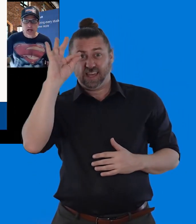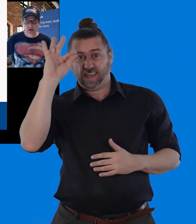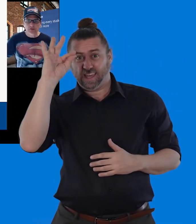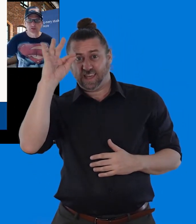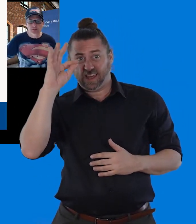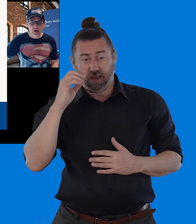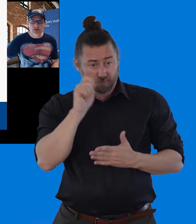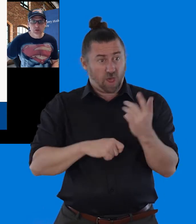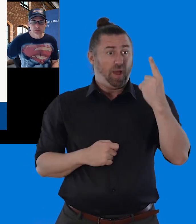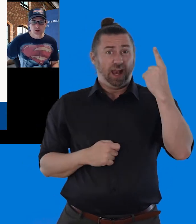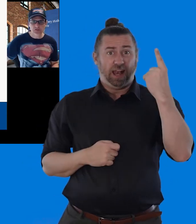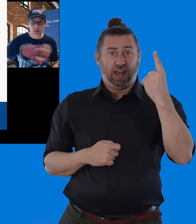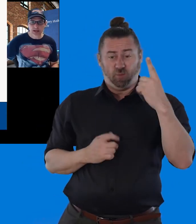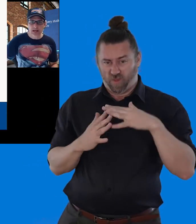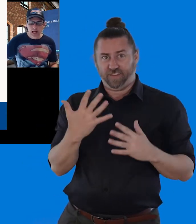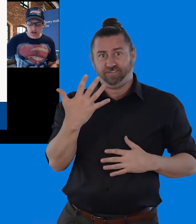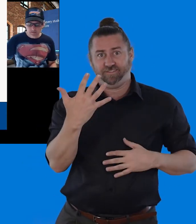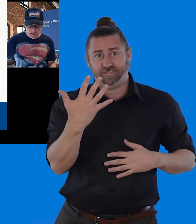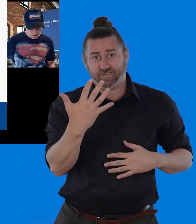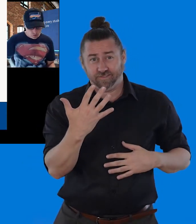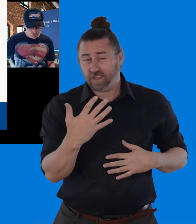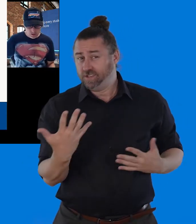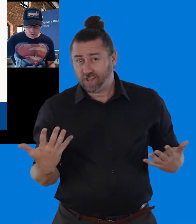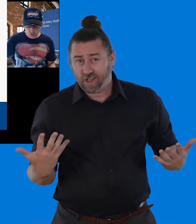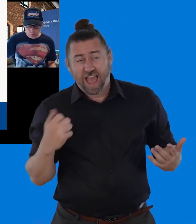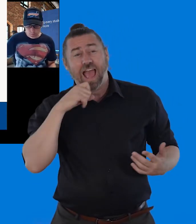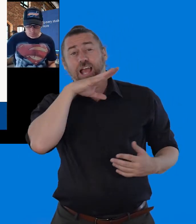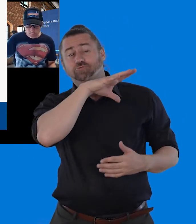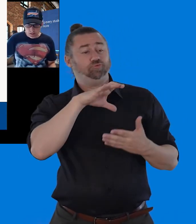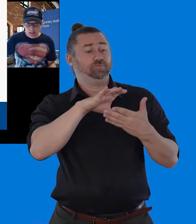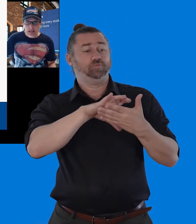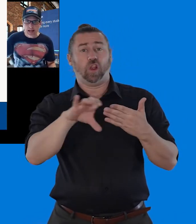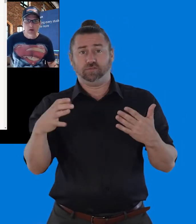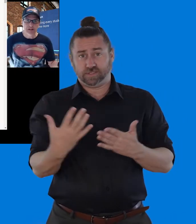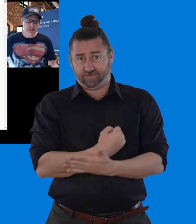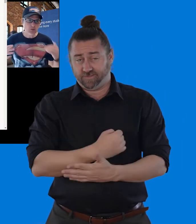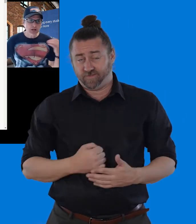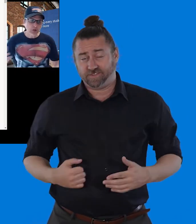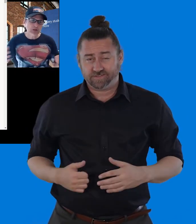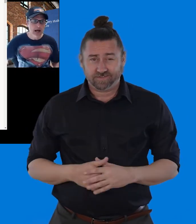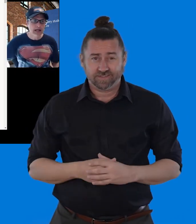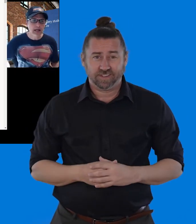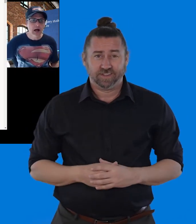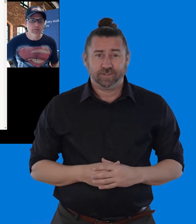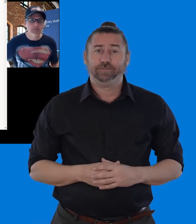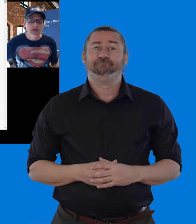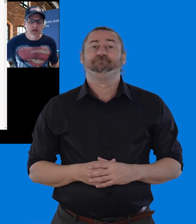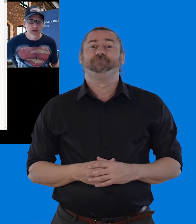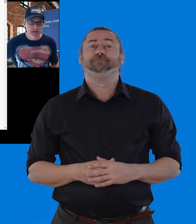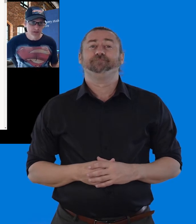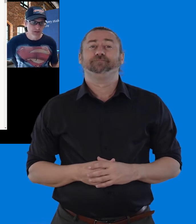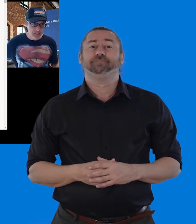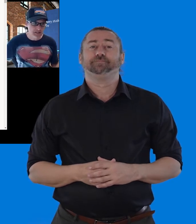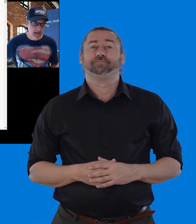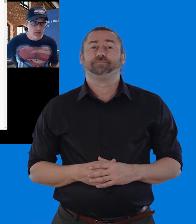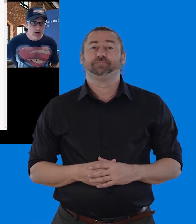So, that's hundreds of dollars worth of software available to you. Now, this is what it looks like on these days. Alright.